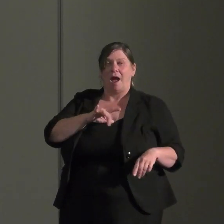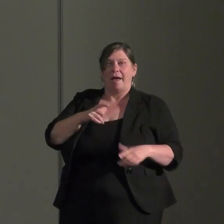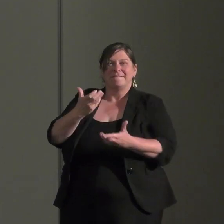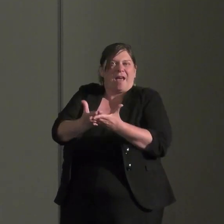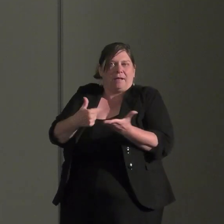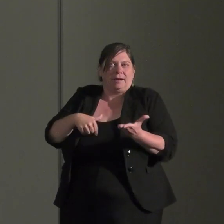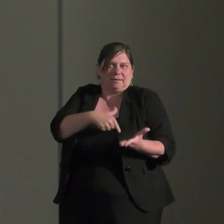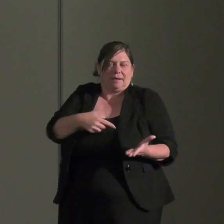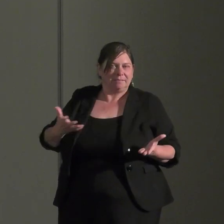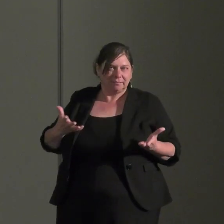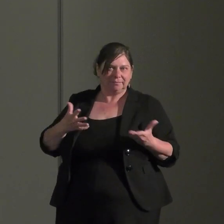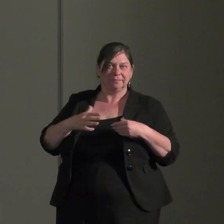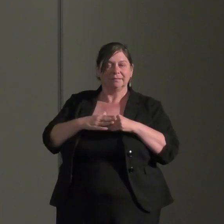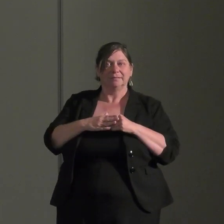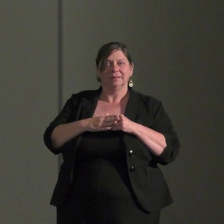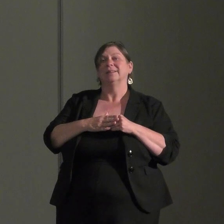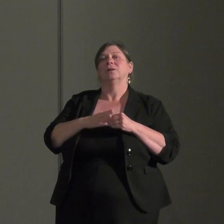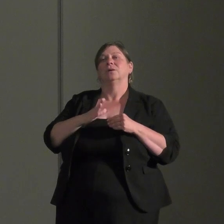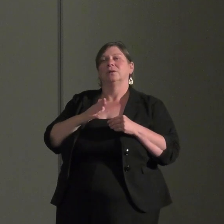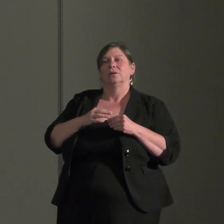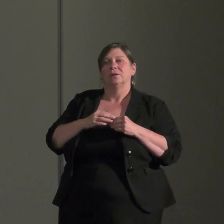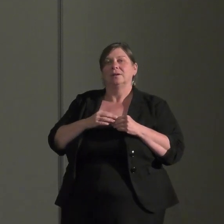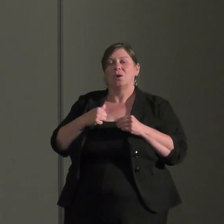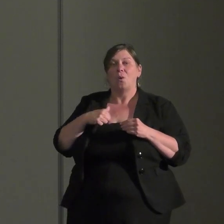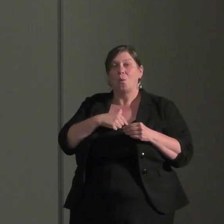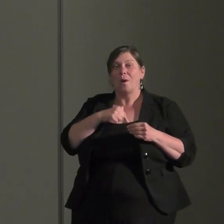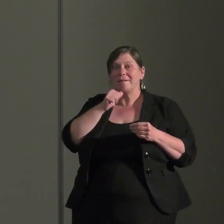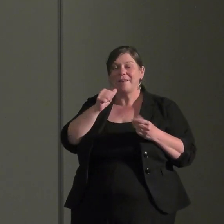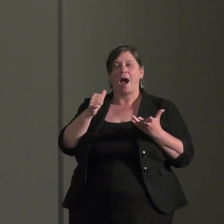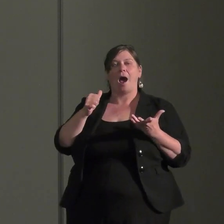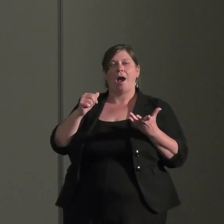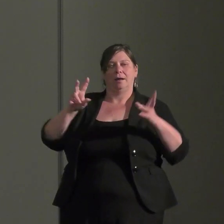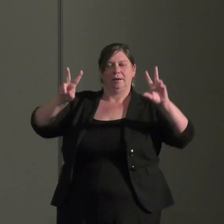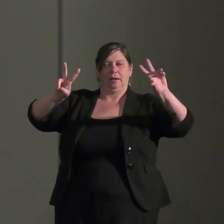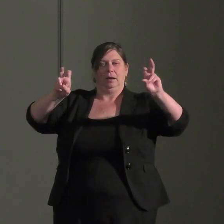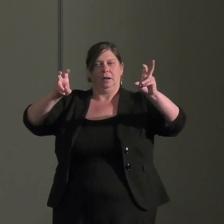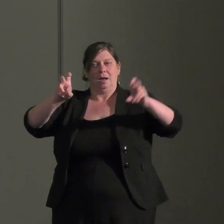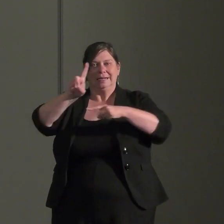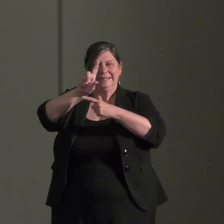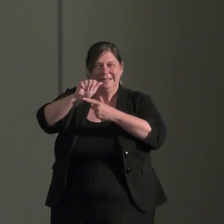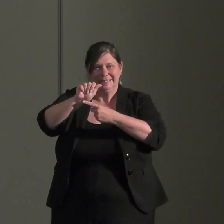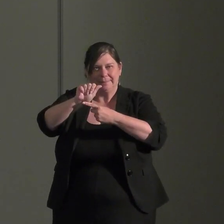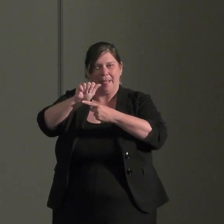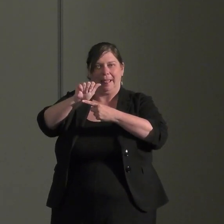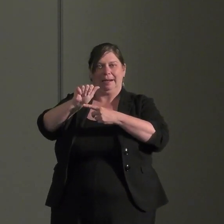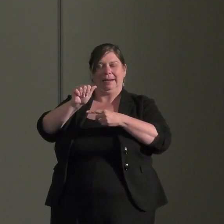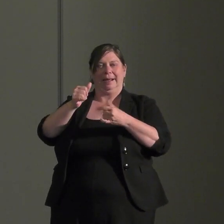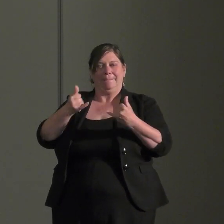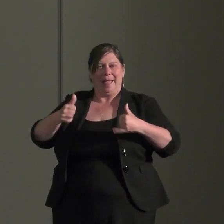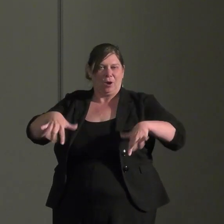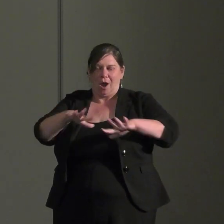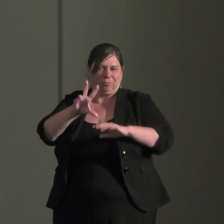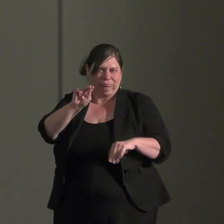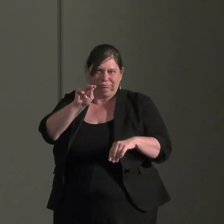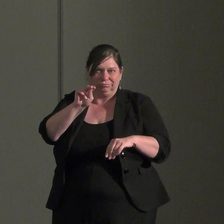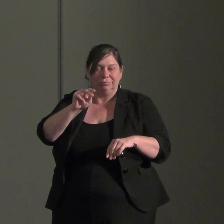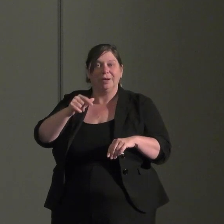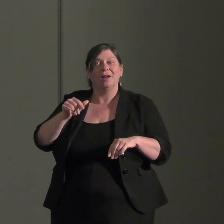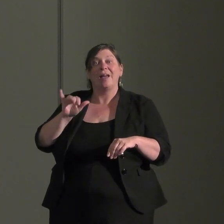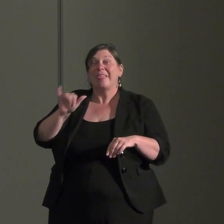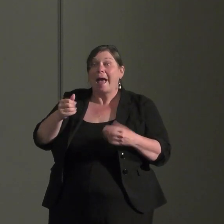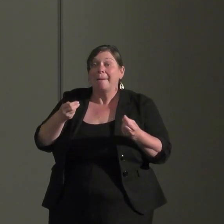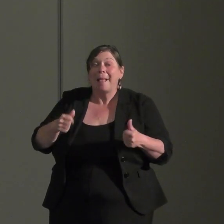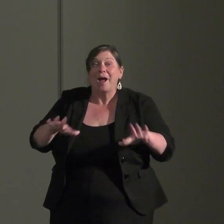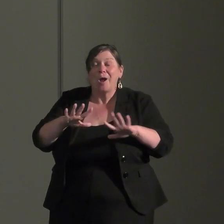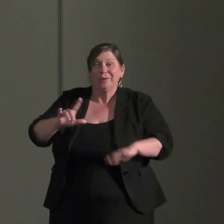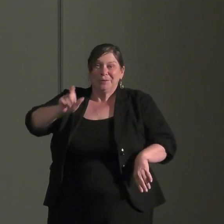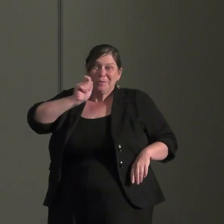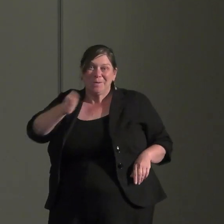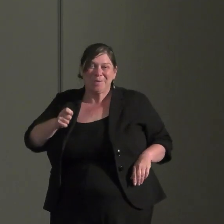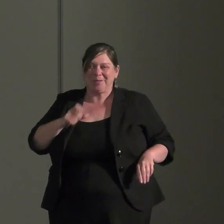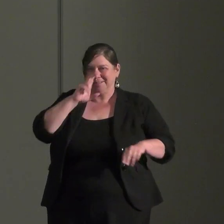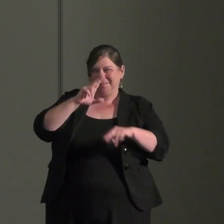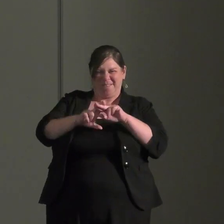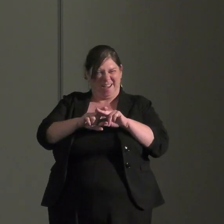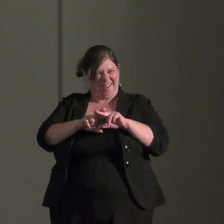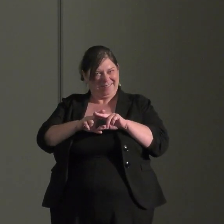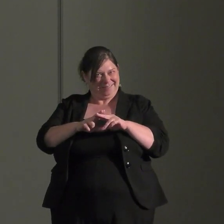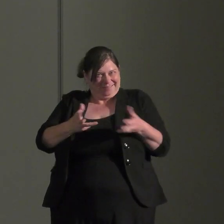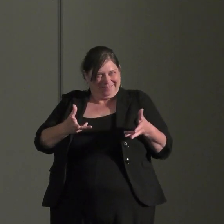and never considered a disability playground it is cool and fun. Creating a space that is